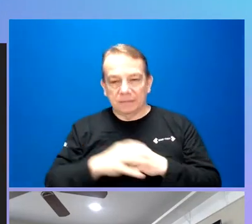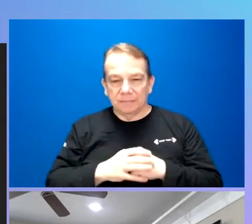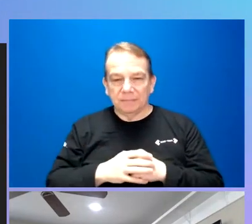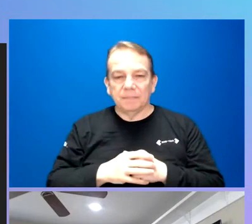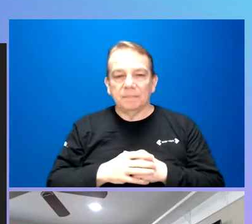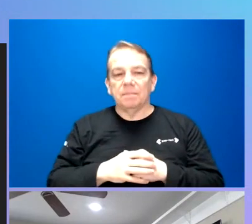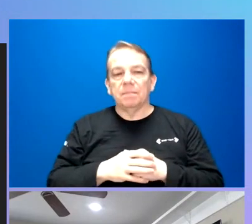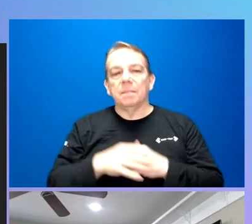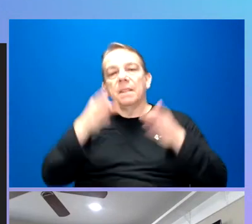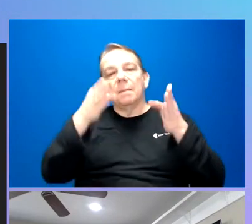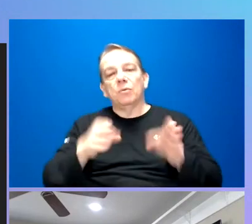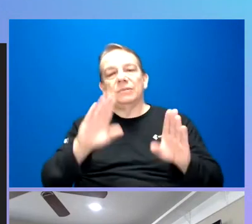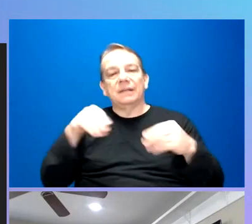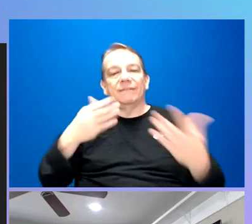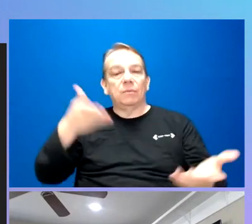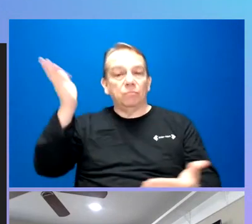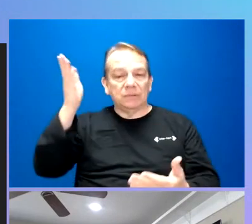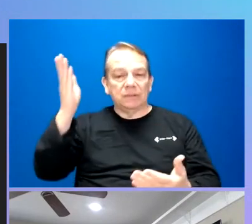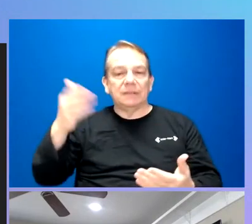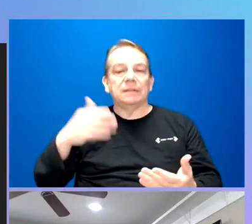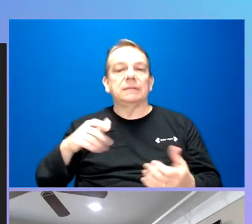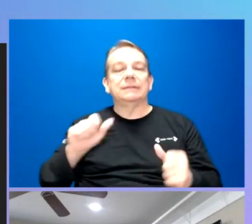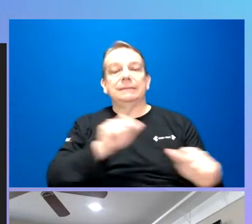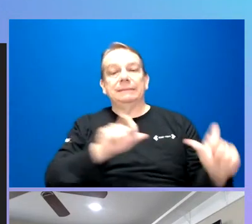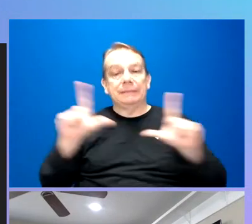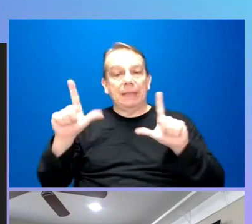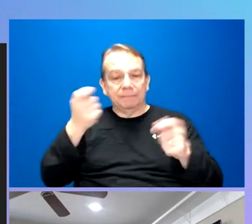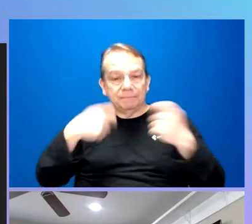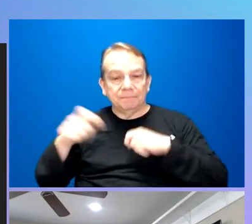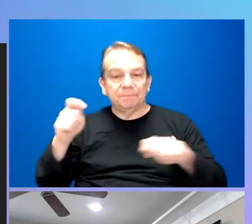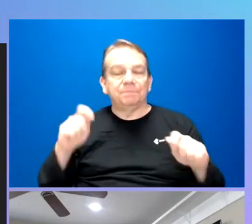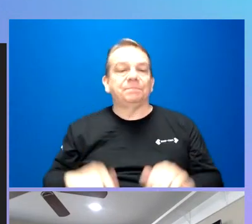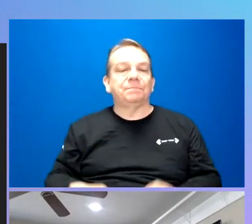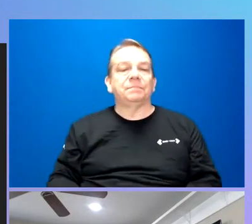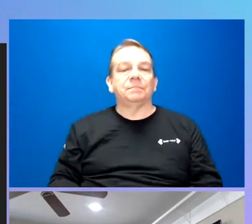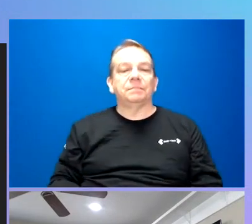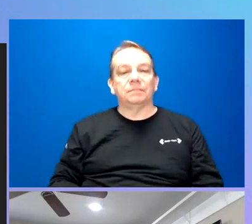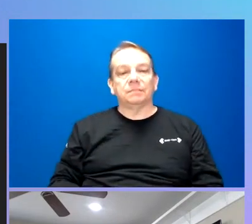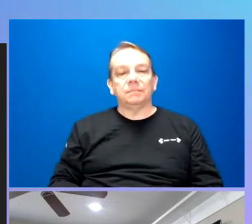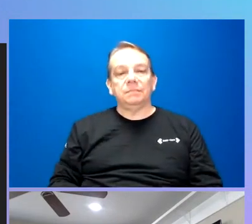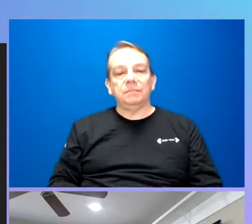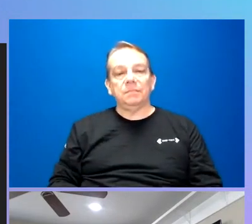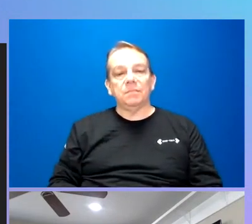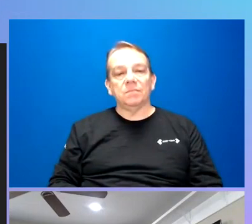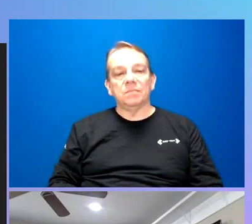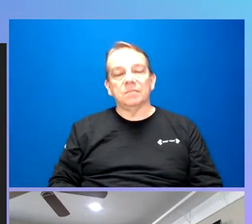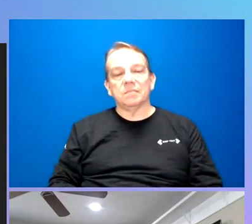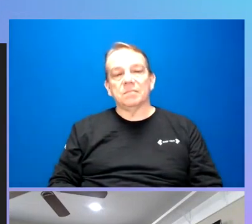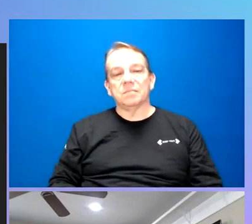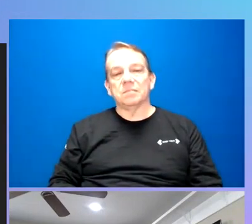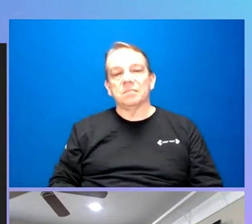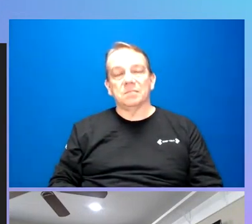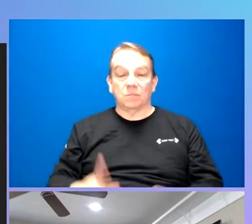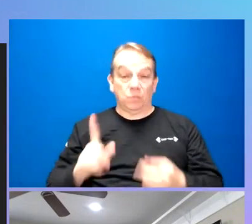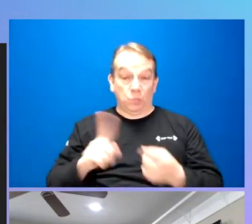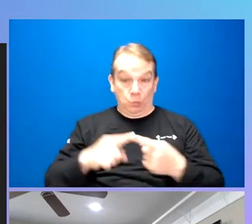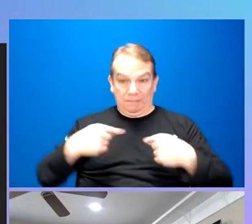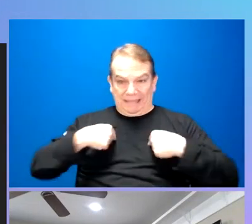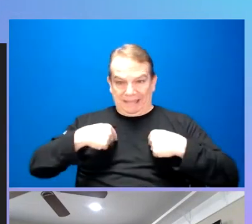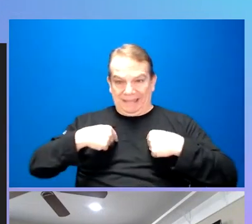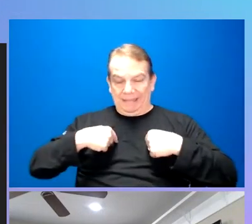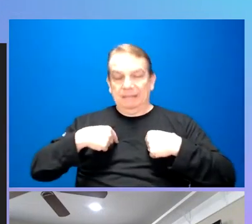. Uh, we'll go forward. So to me a town hall is a large gathering